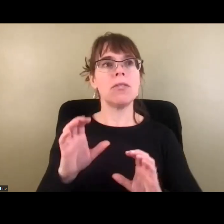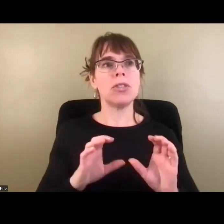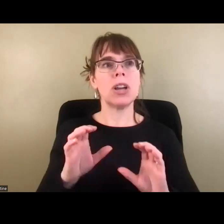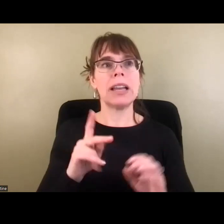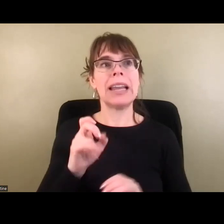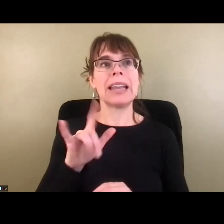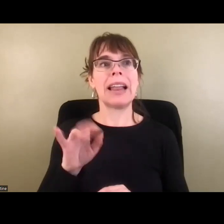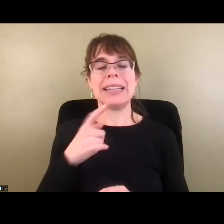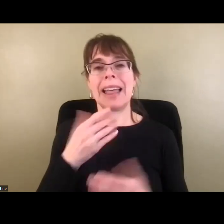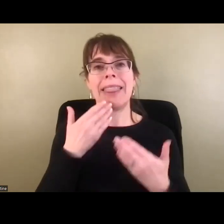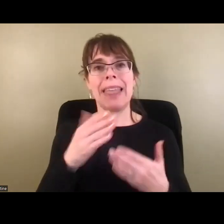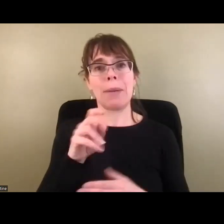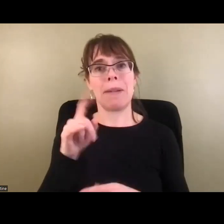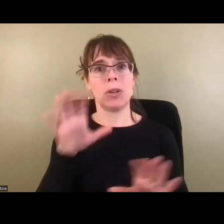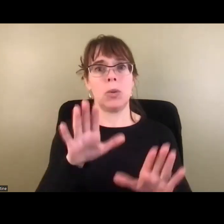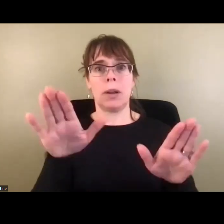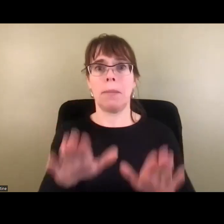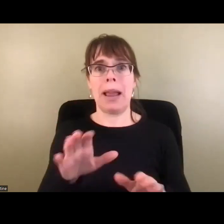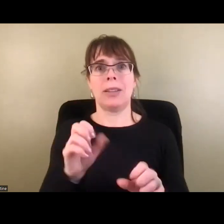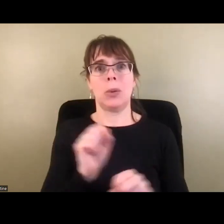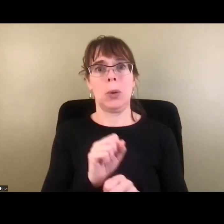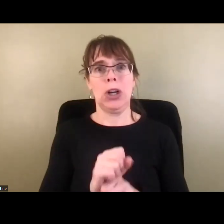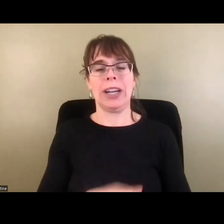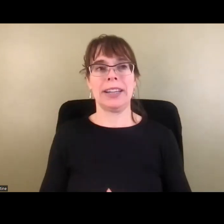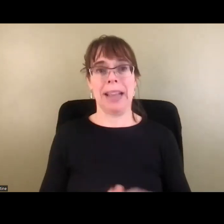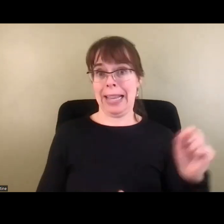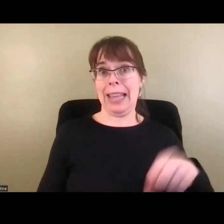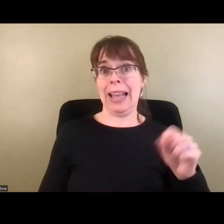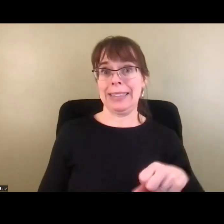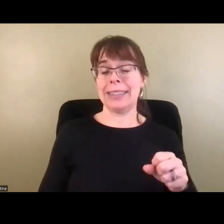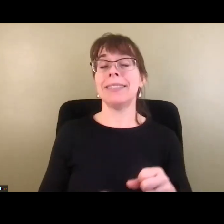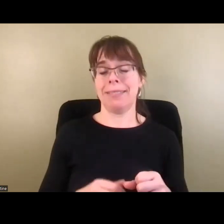'Thank you Amanda for doing this amazing work.' Yes, absolutely I'm gonna echo that.